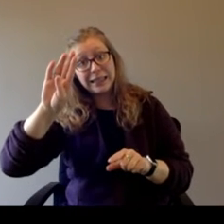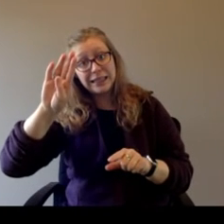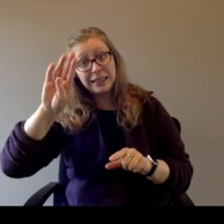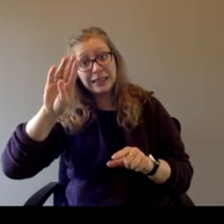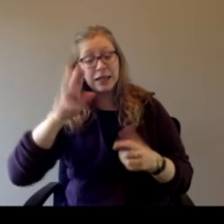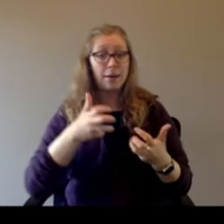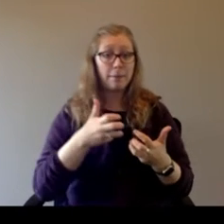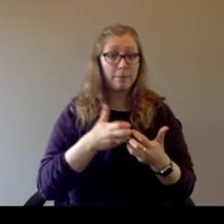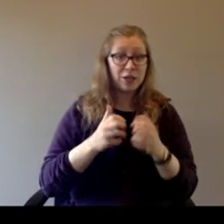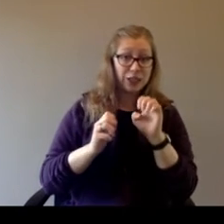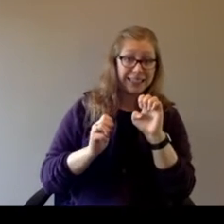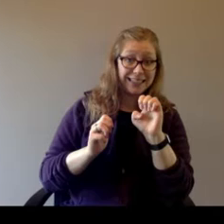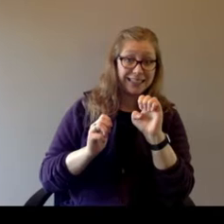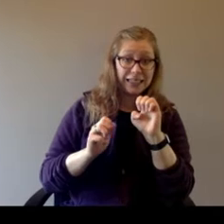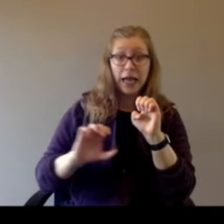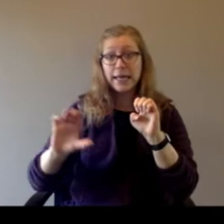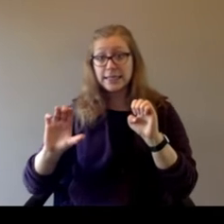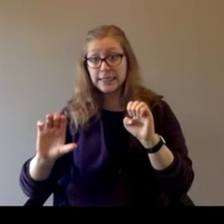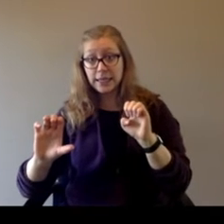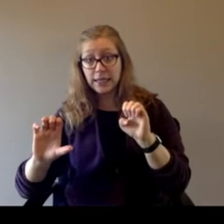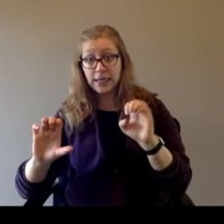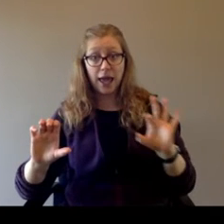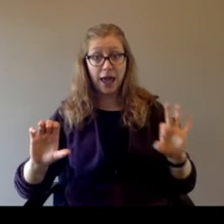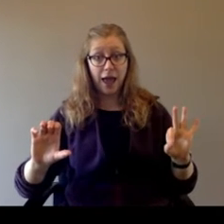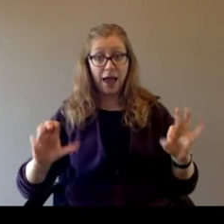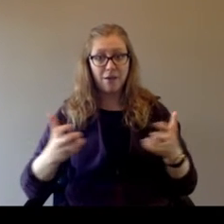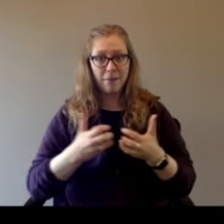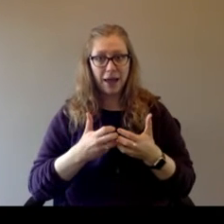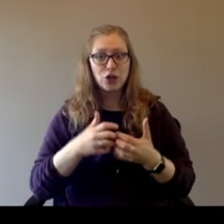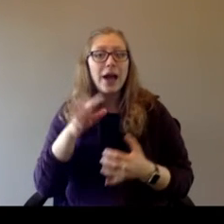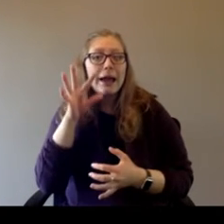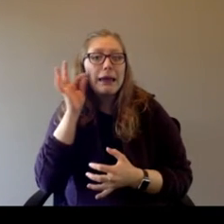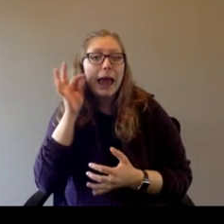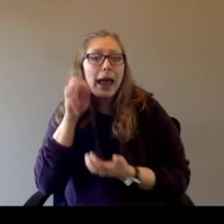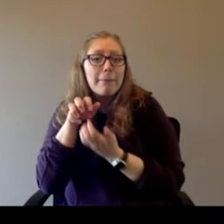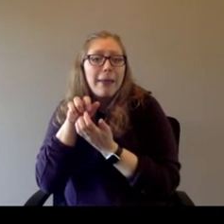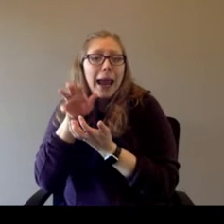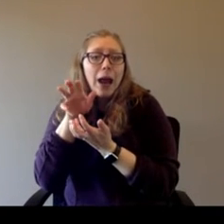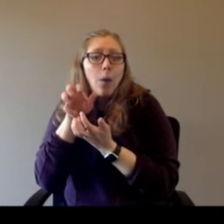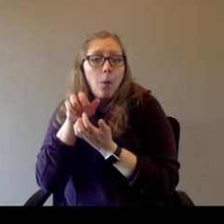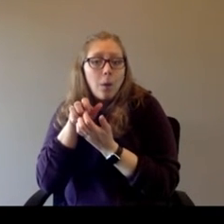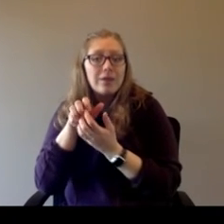C matches F. So C is congruent to F. Now the only thing I will say about that is that